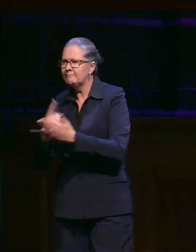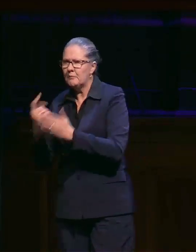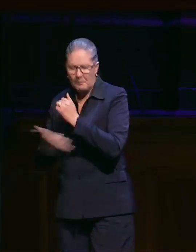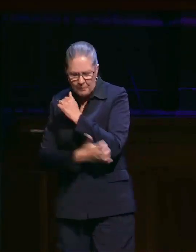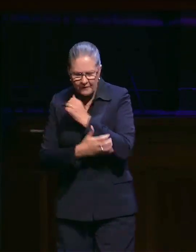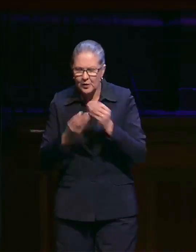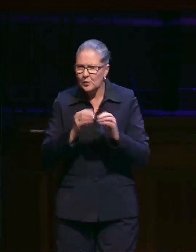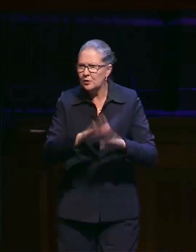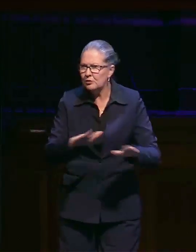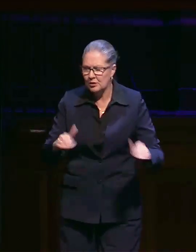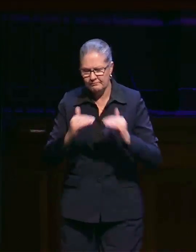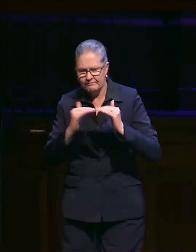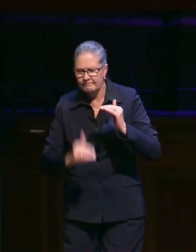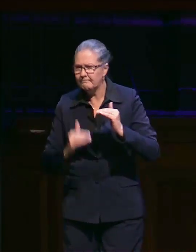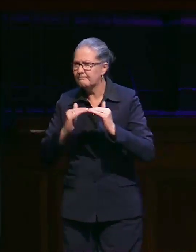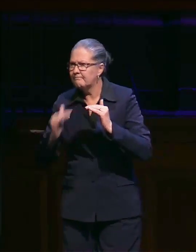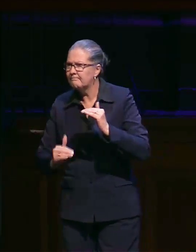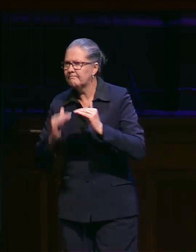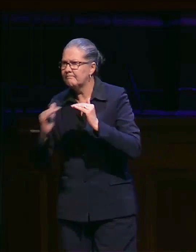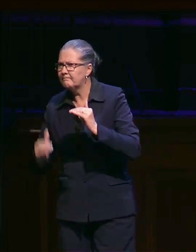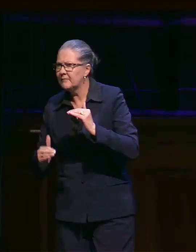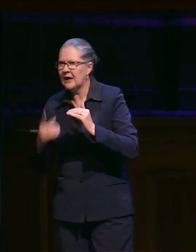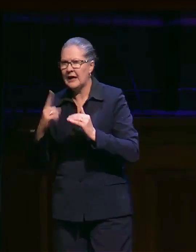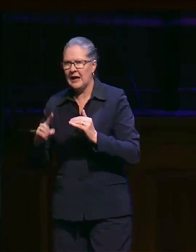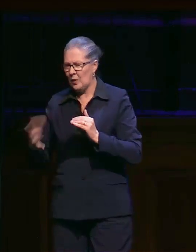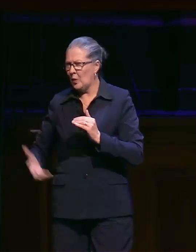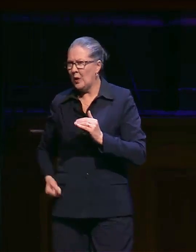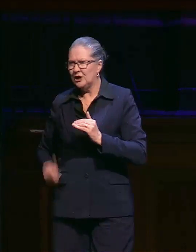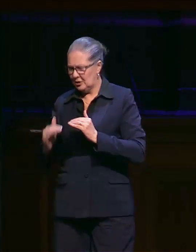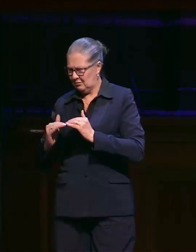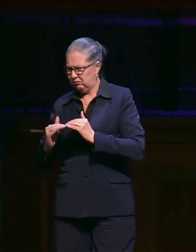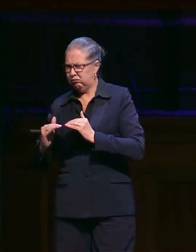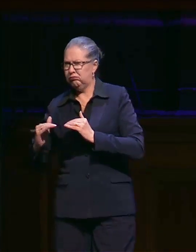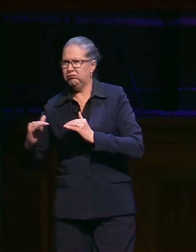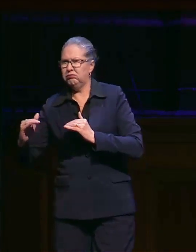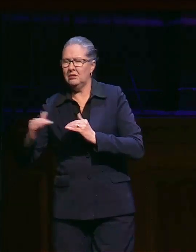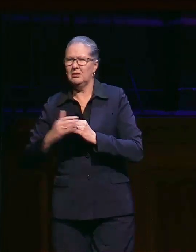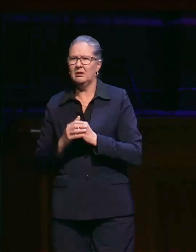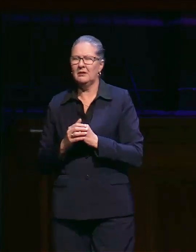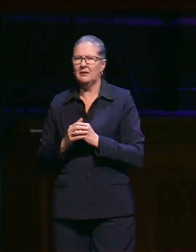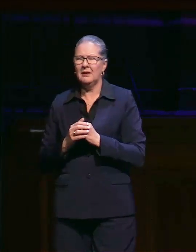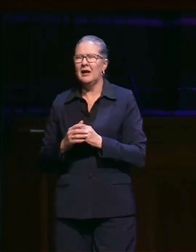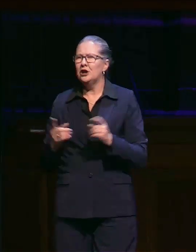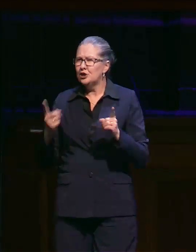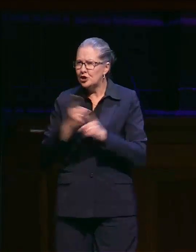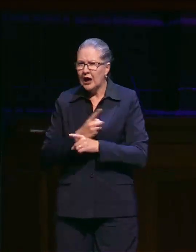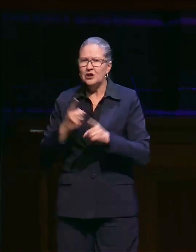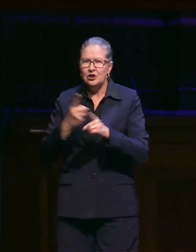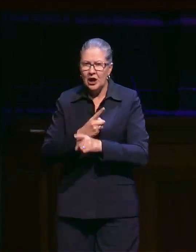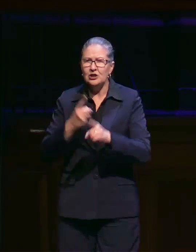deeper inequalities and more persistently stagnant real wages and the change hasn't always been reversed yet in fact more recent trends have added